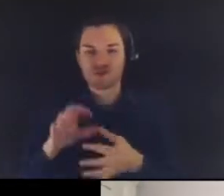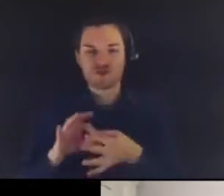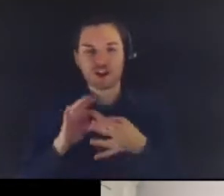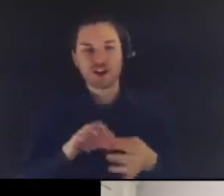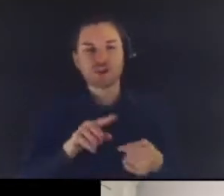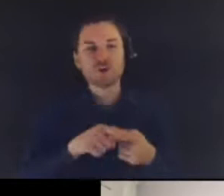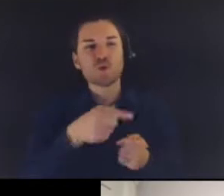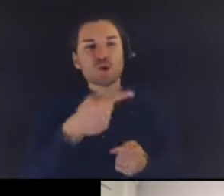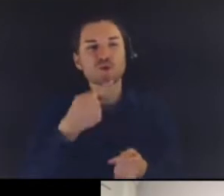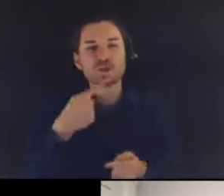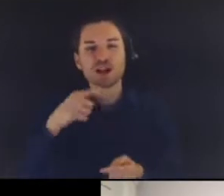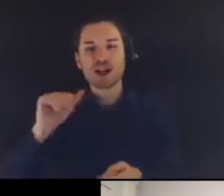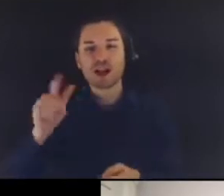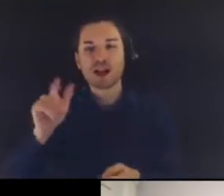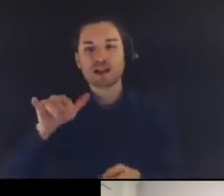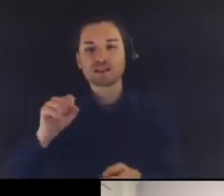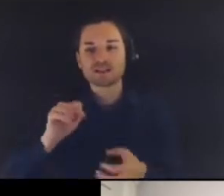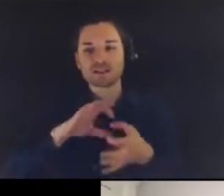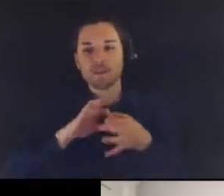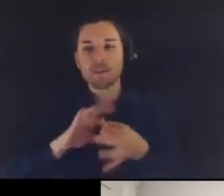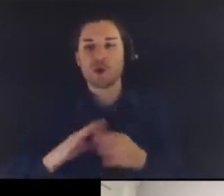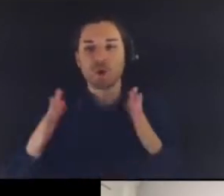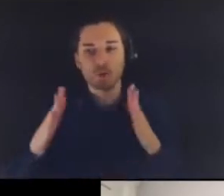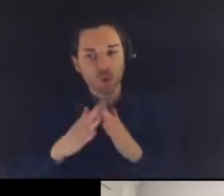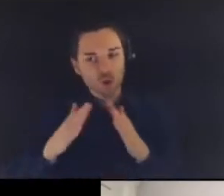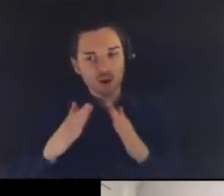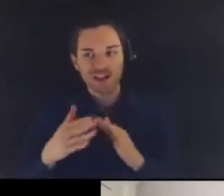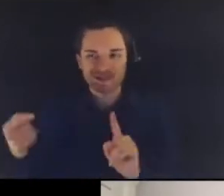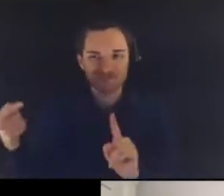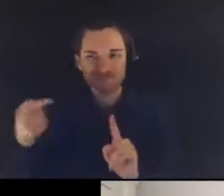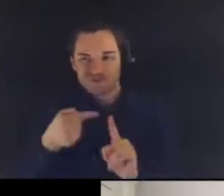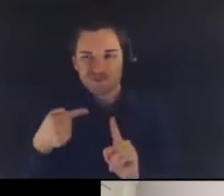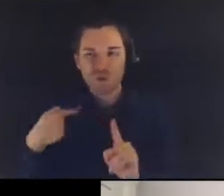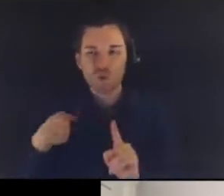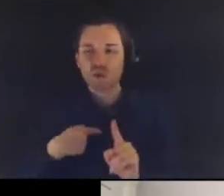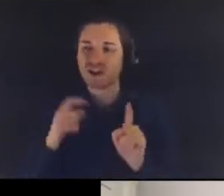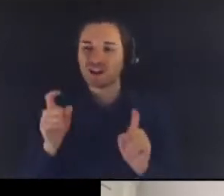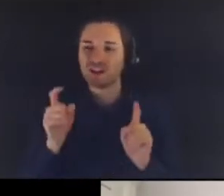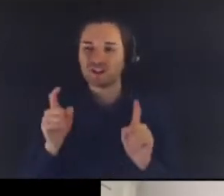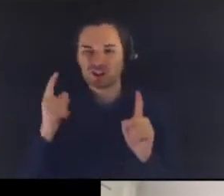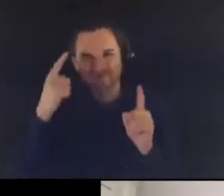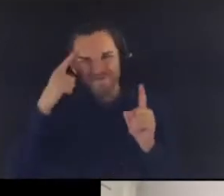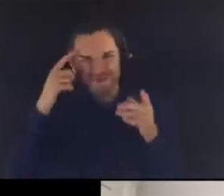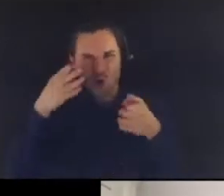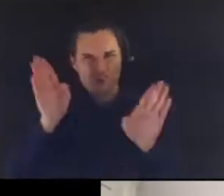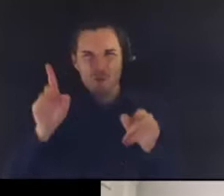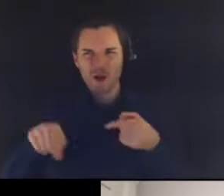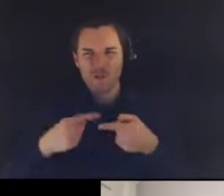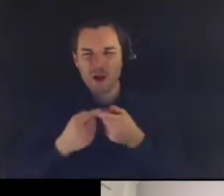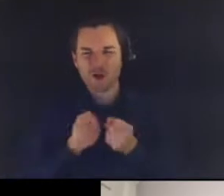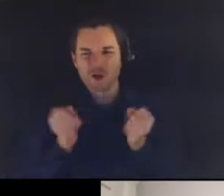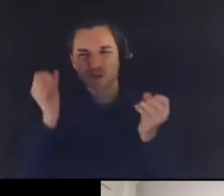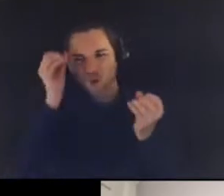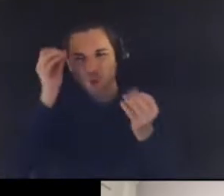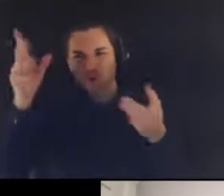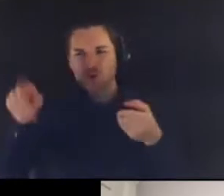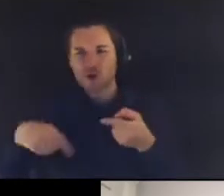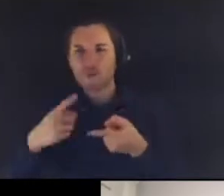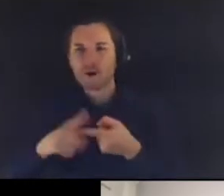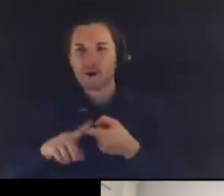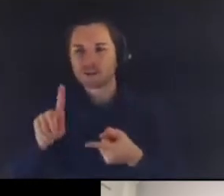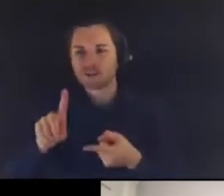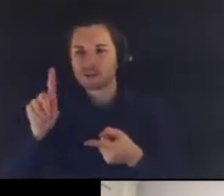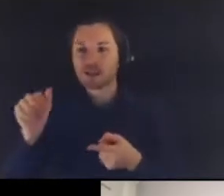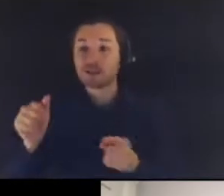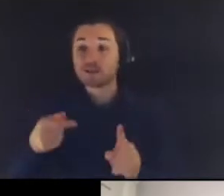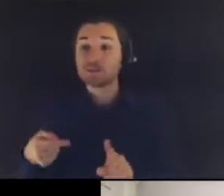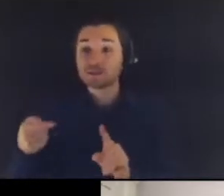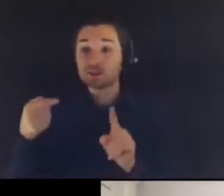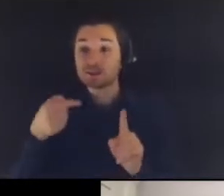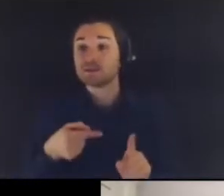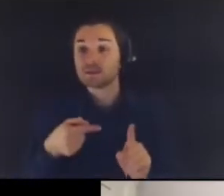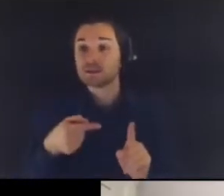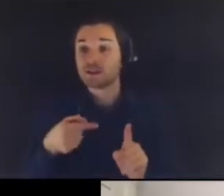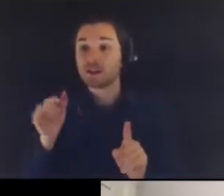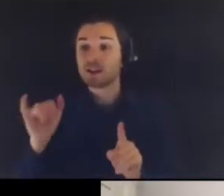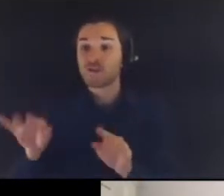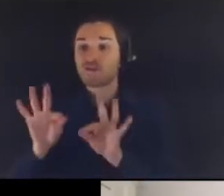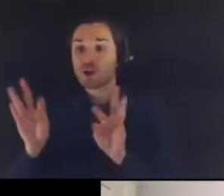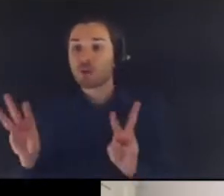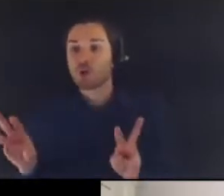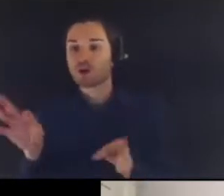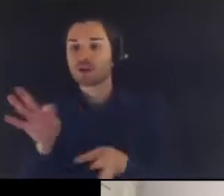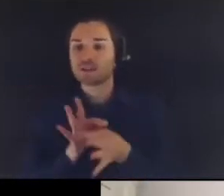community. I think that we need to shift the conversation